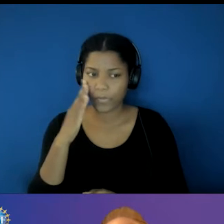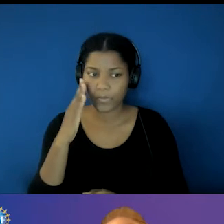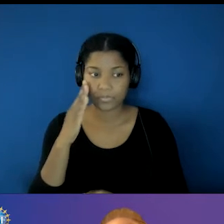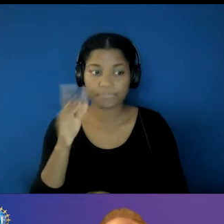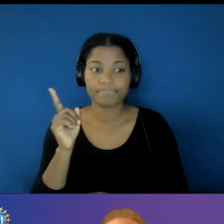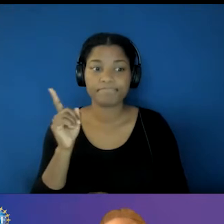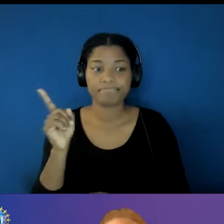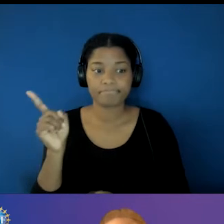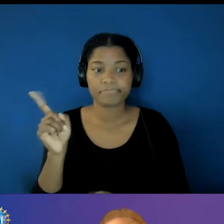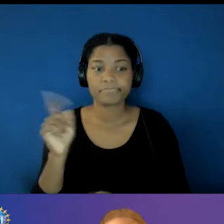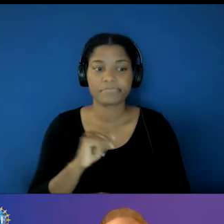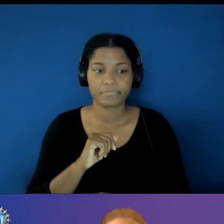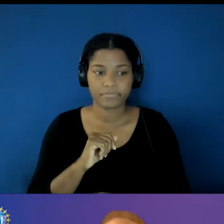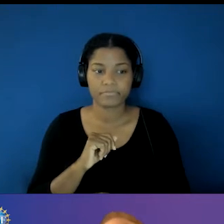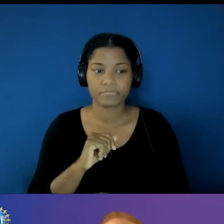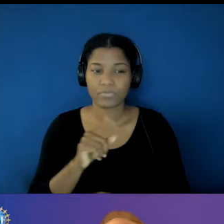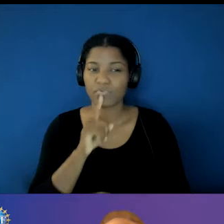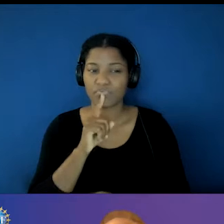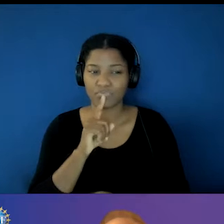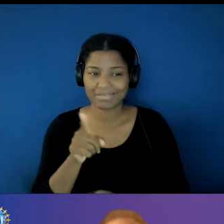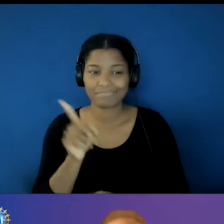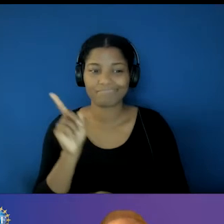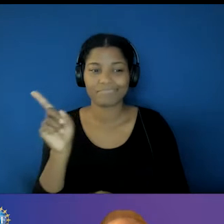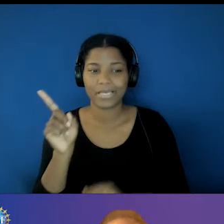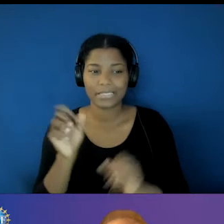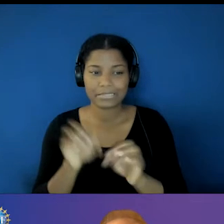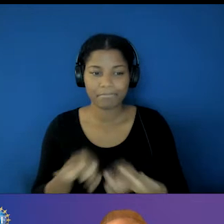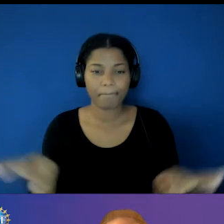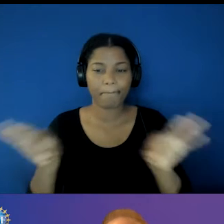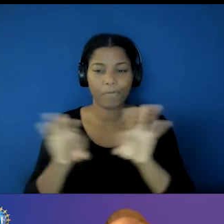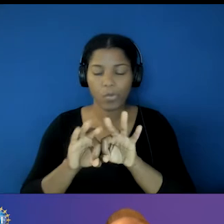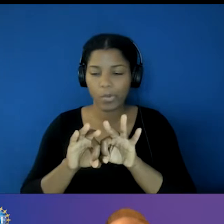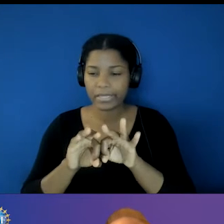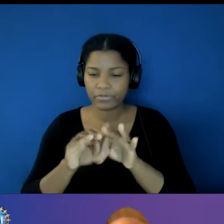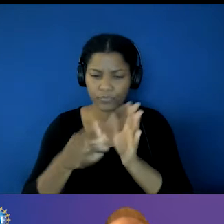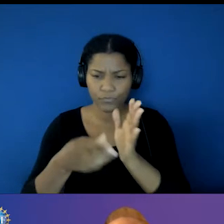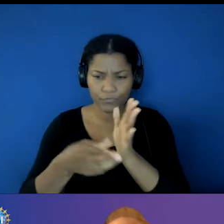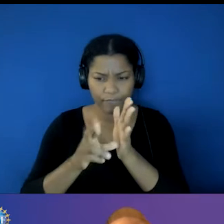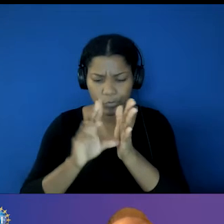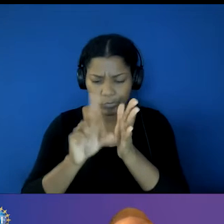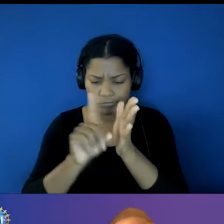and broader impacts are important review criteria for NSF proposals. And I've kind of faded them out here,